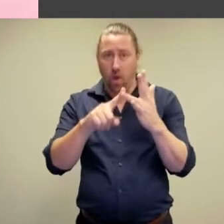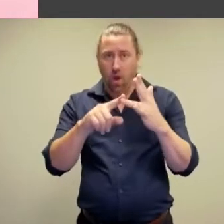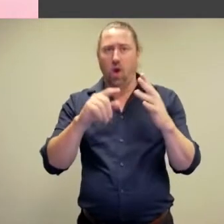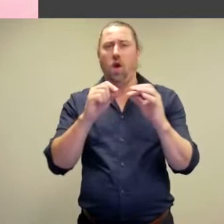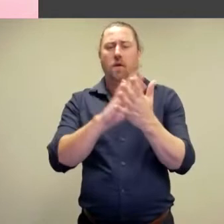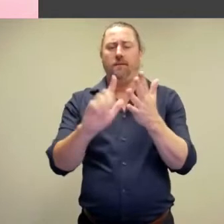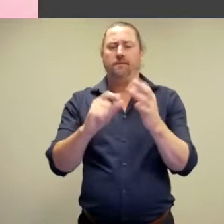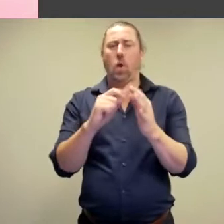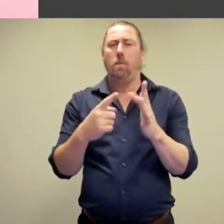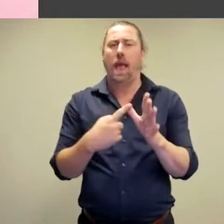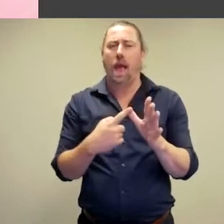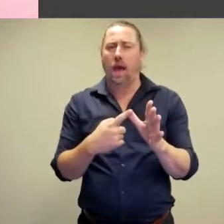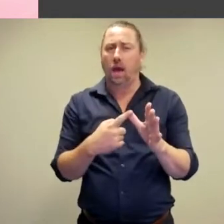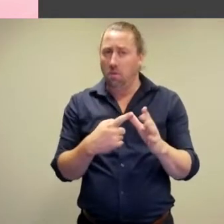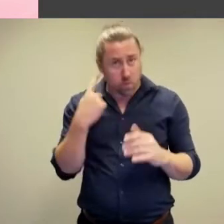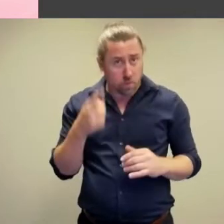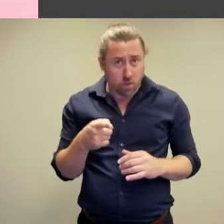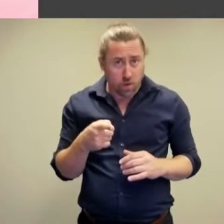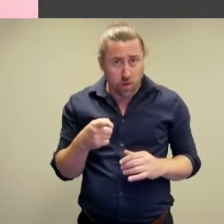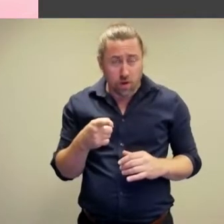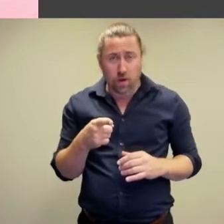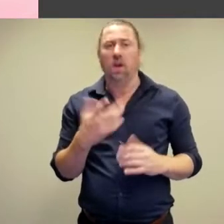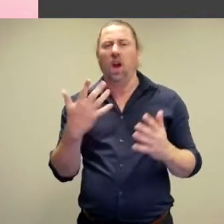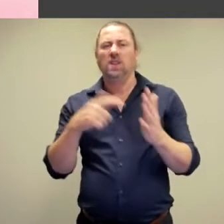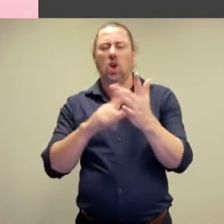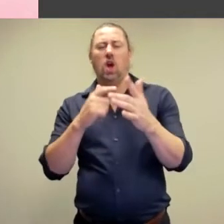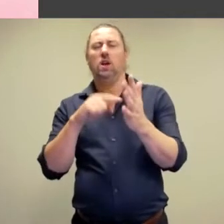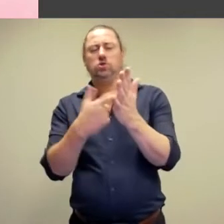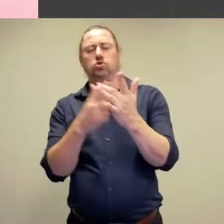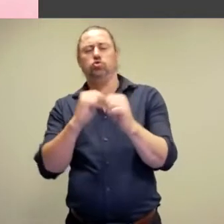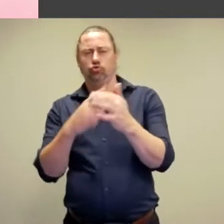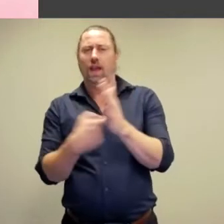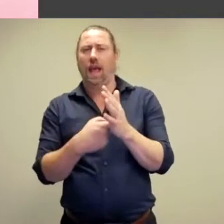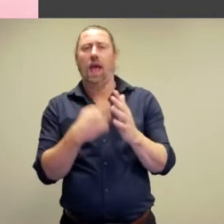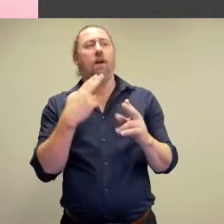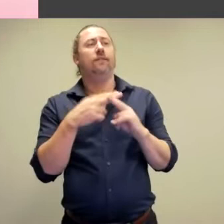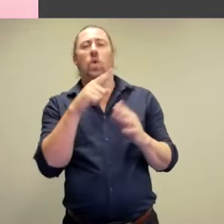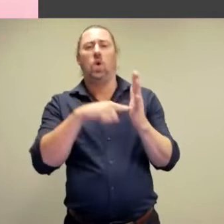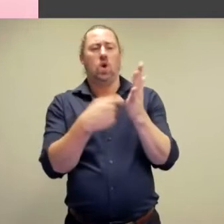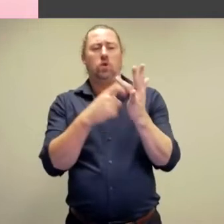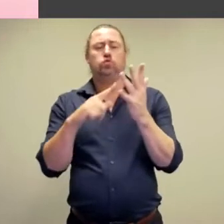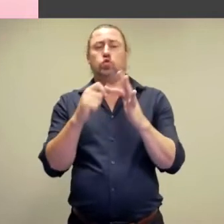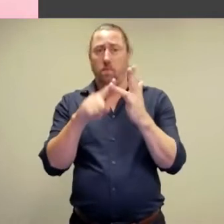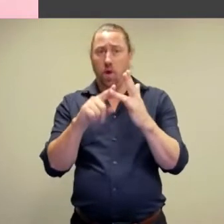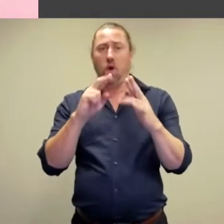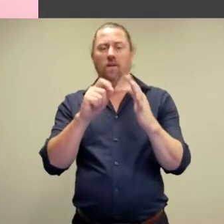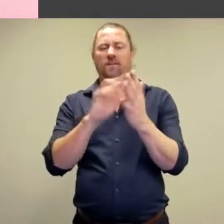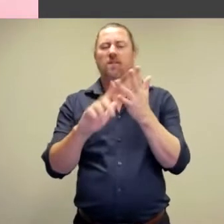this, heard of this. Triggers for